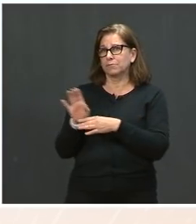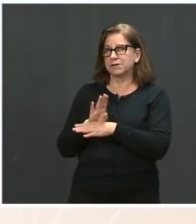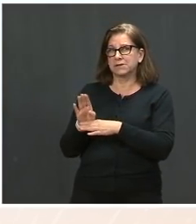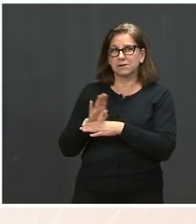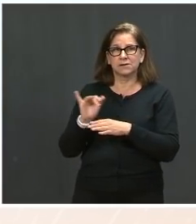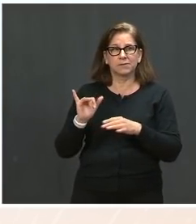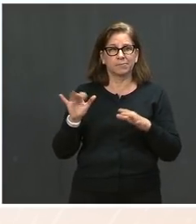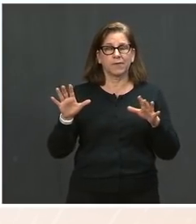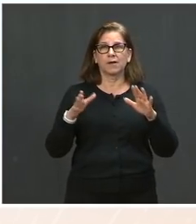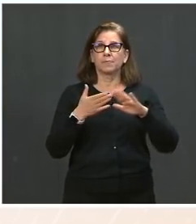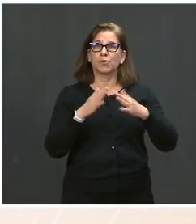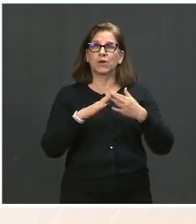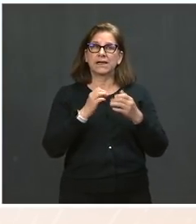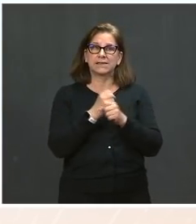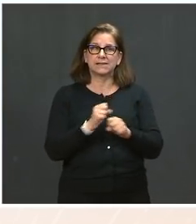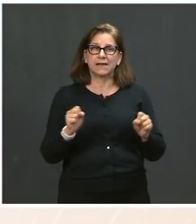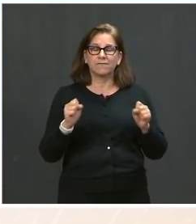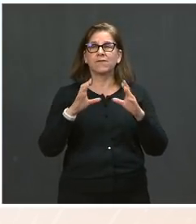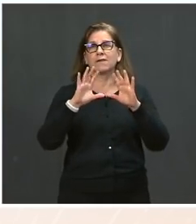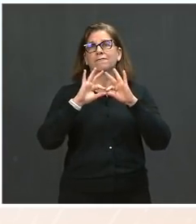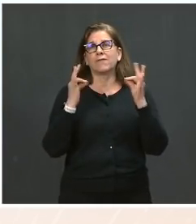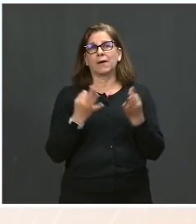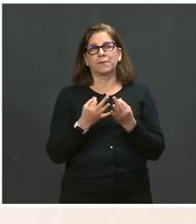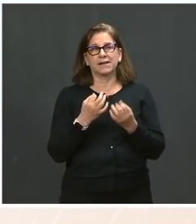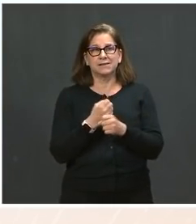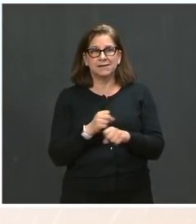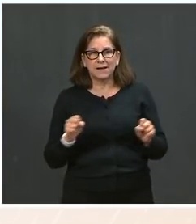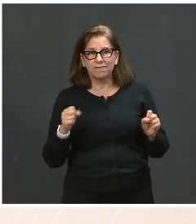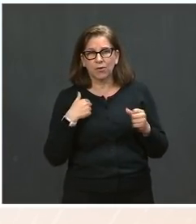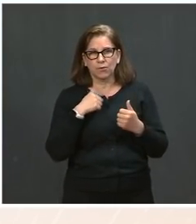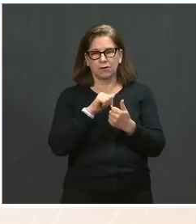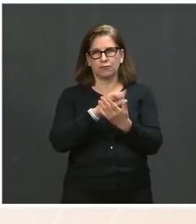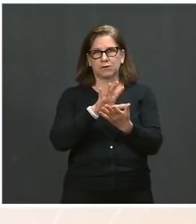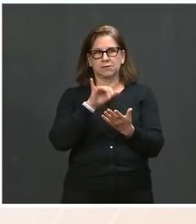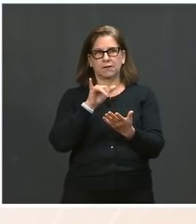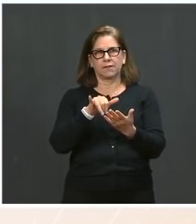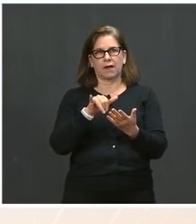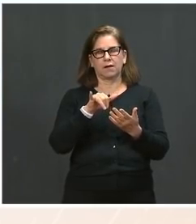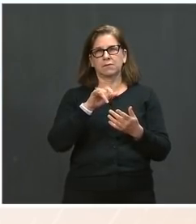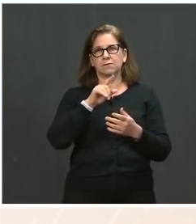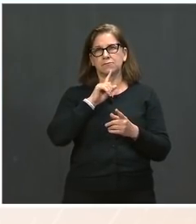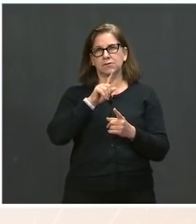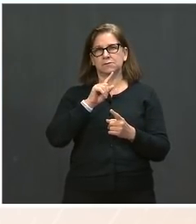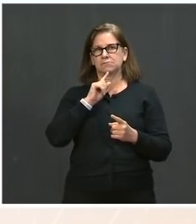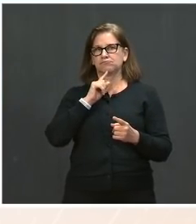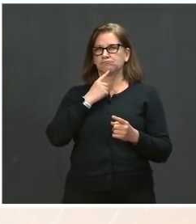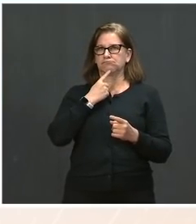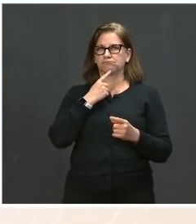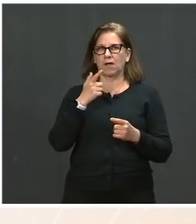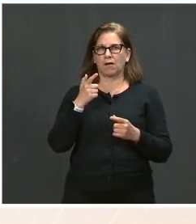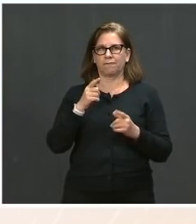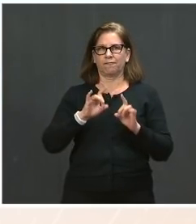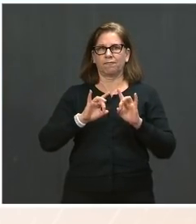and addressing the threat of gun violence across the country. So what he is calling for is for the introduction of legislation,